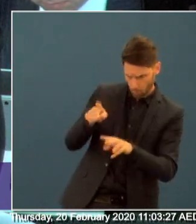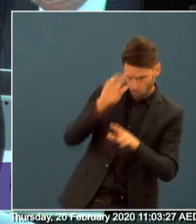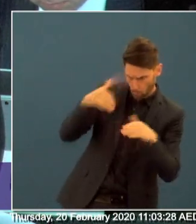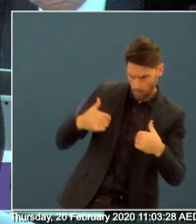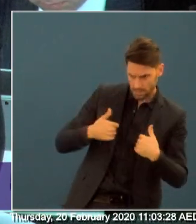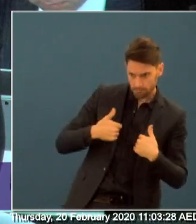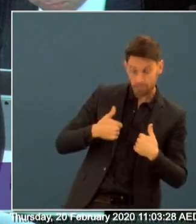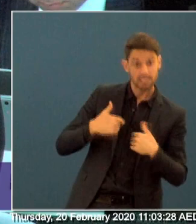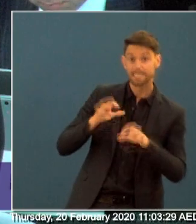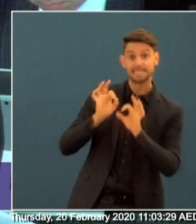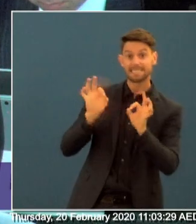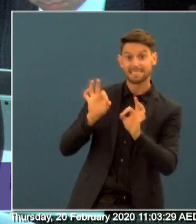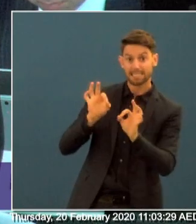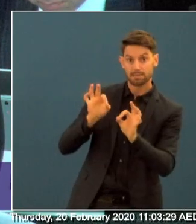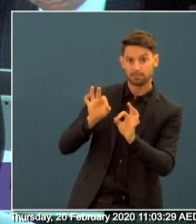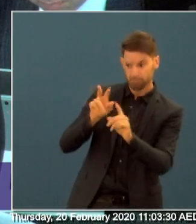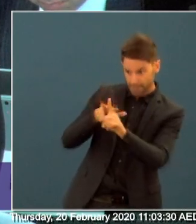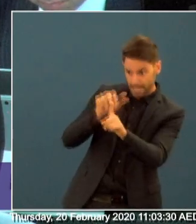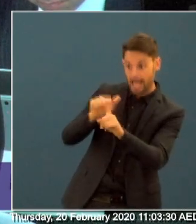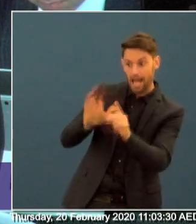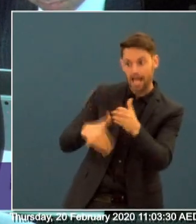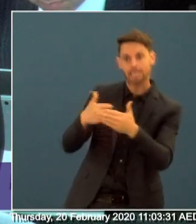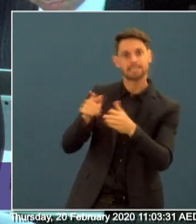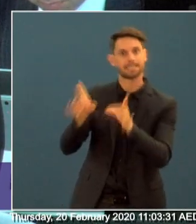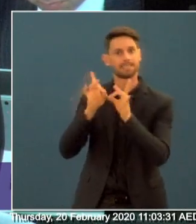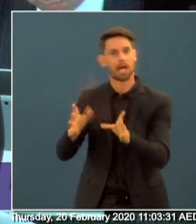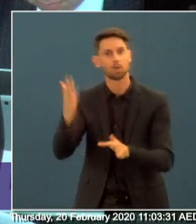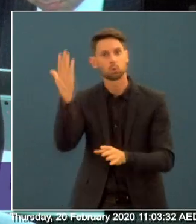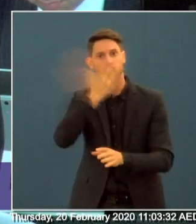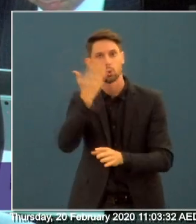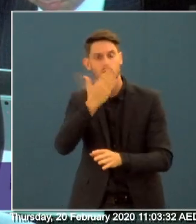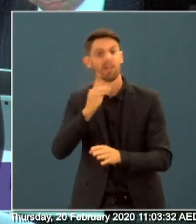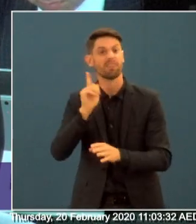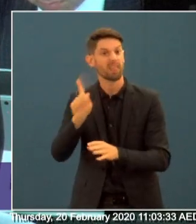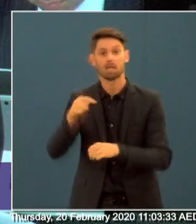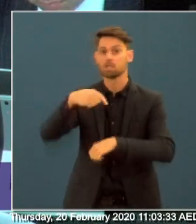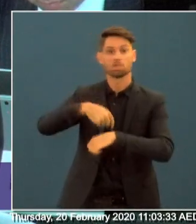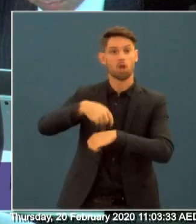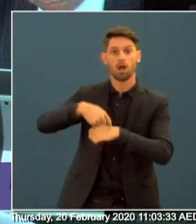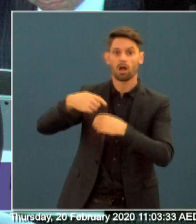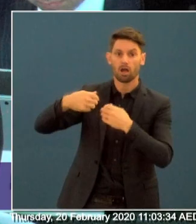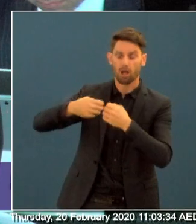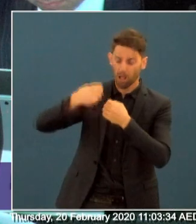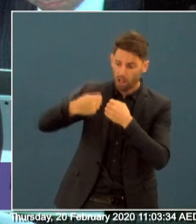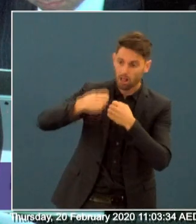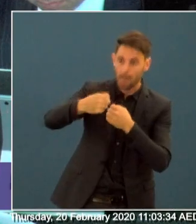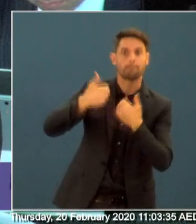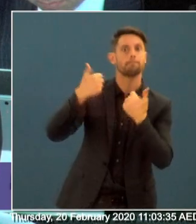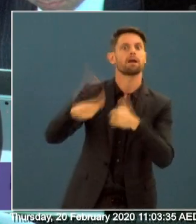he started school, and that then led to a path that took up to four years before there was then a diagnosis of autism,